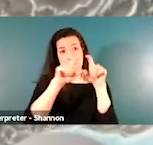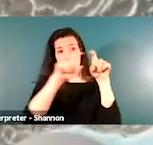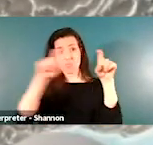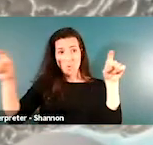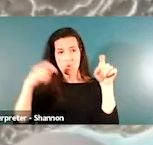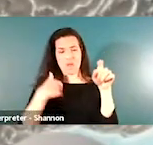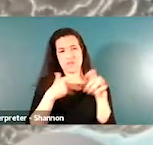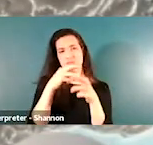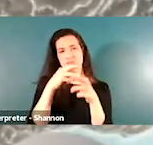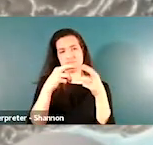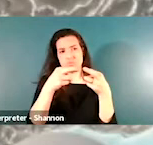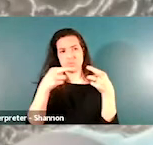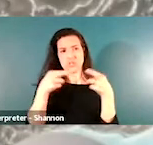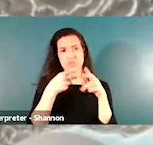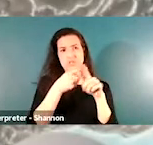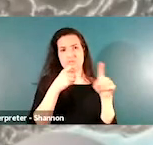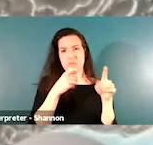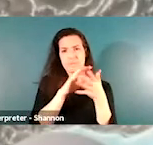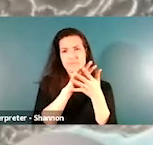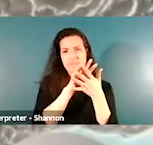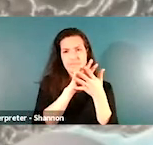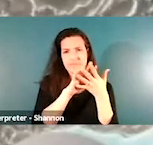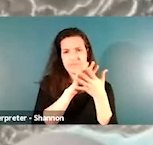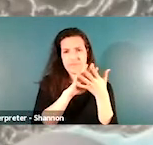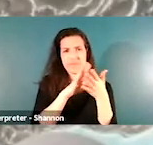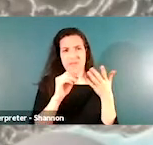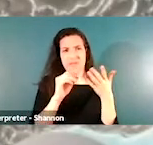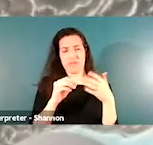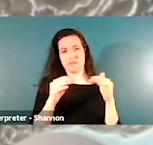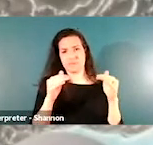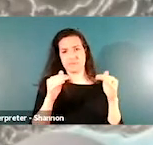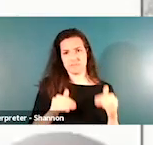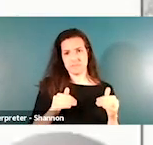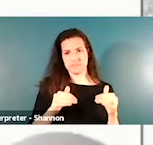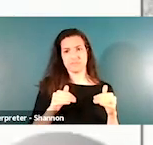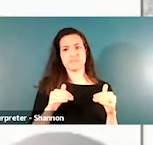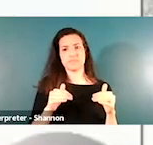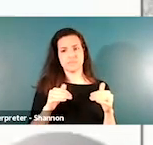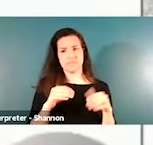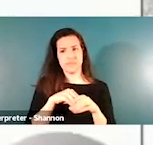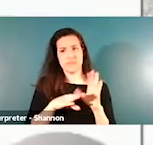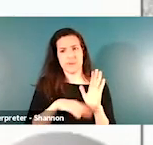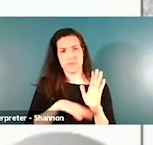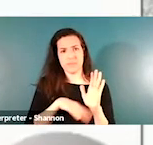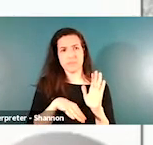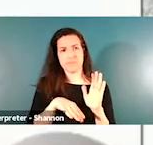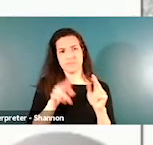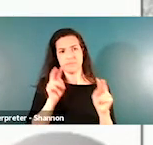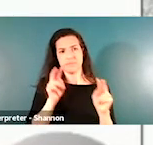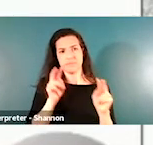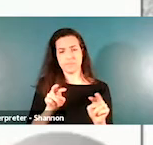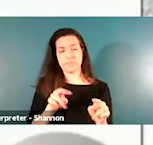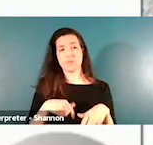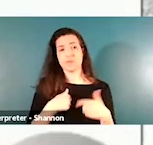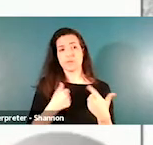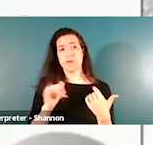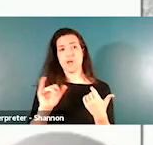and the same regions visualized in summer are present in the bottom row. I also want to share some very, very initial inferences